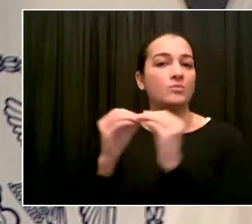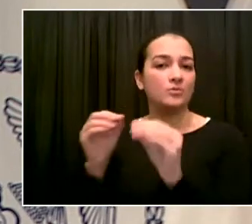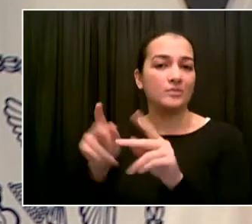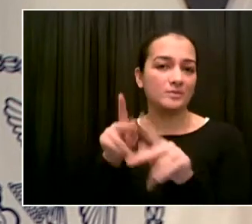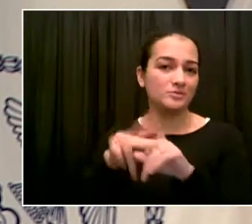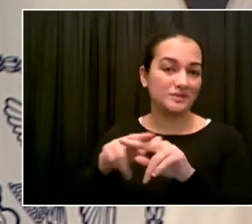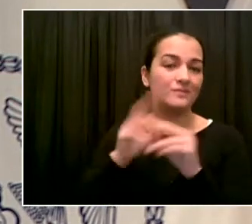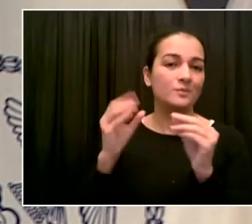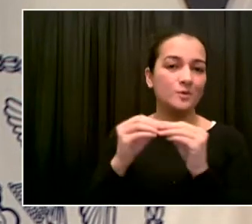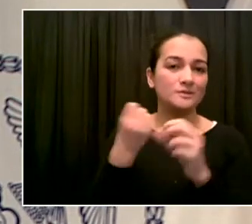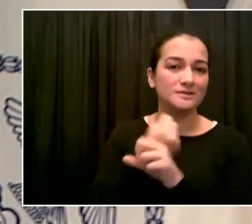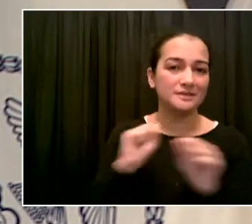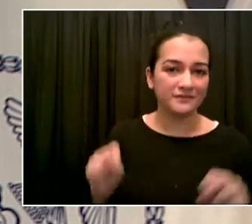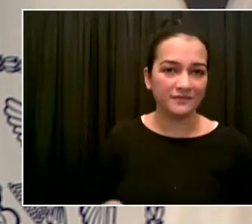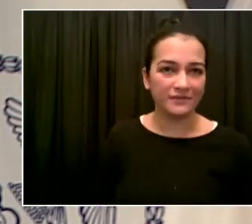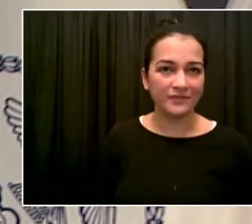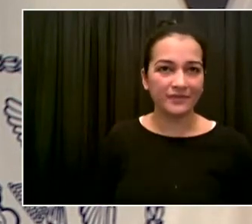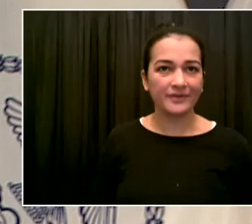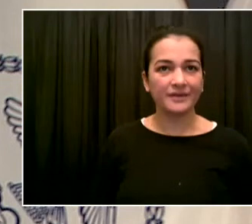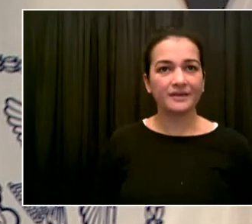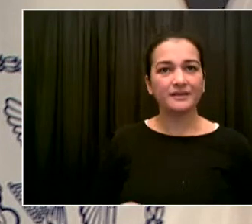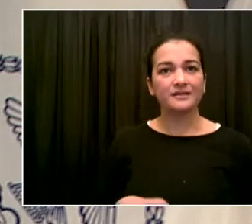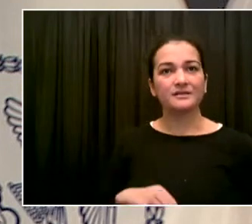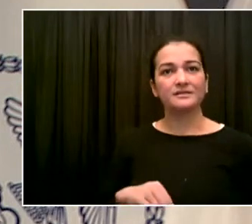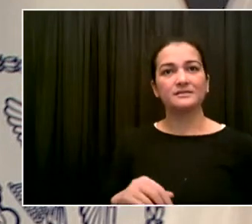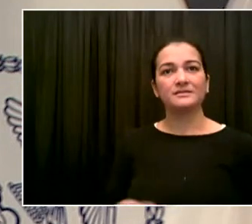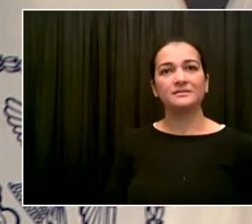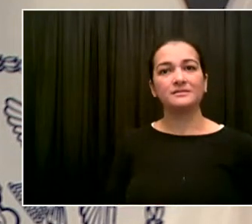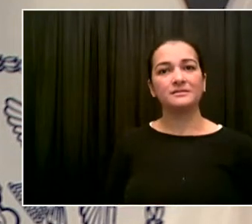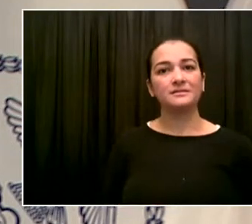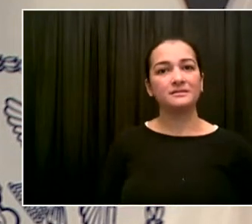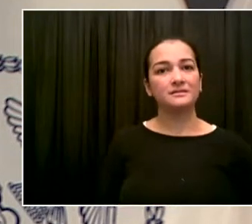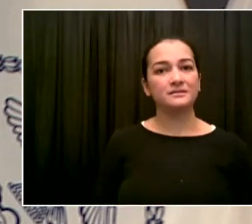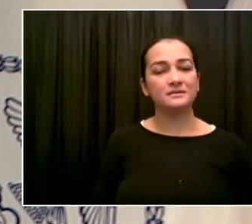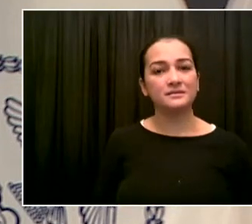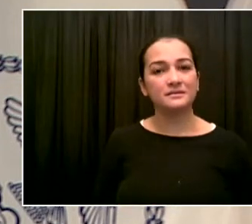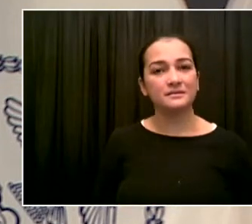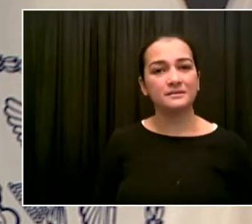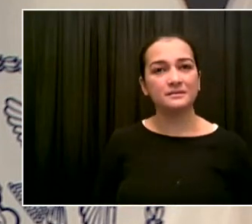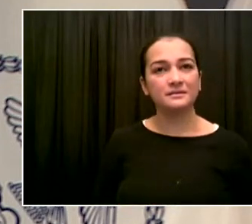PANDEMIC WHERE IT WAS ONE CRIME PER MILLION WRITERS.